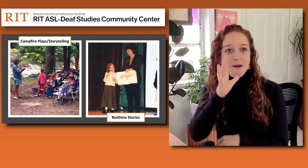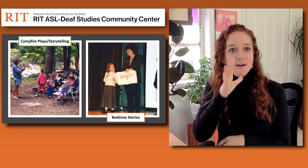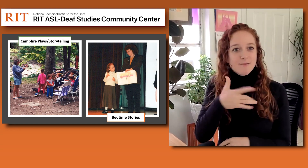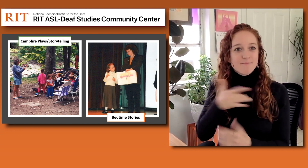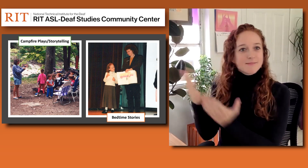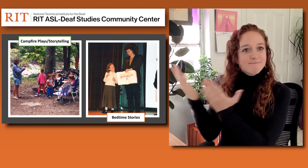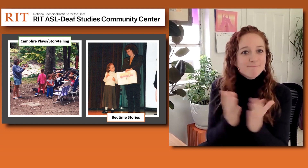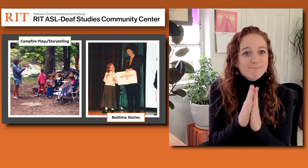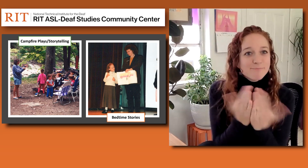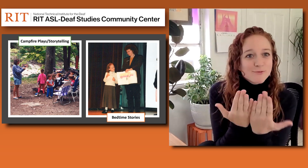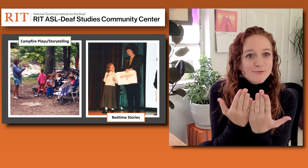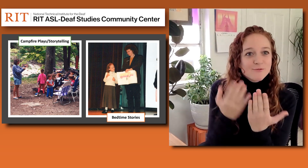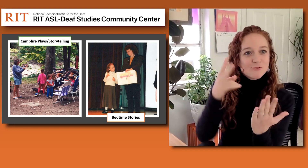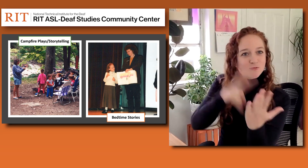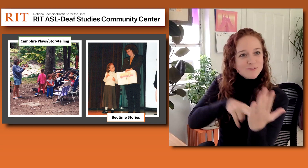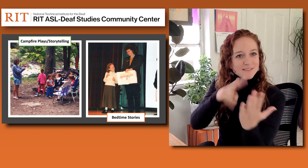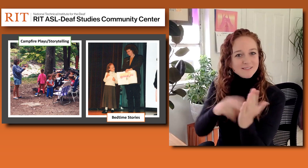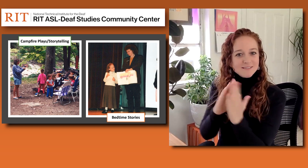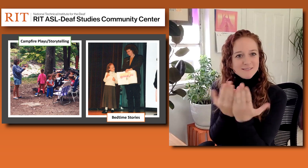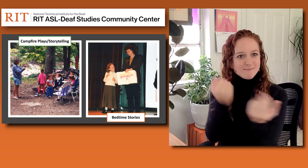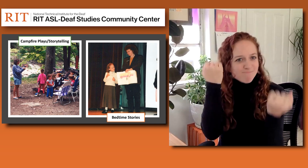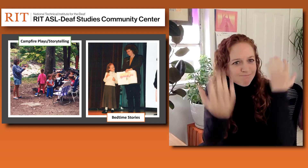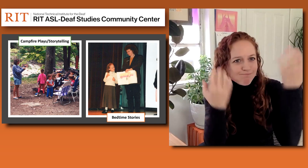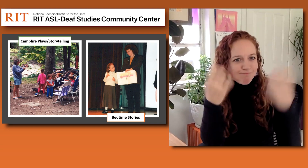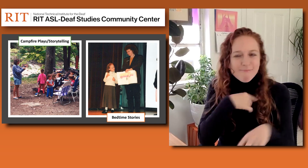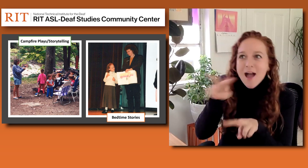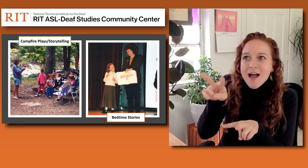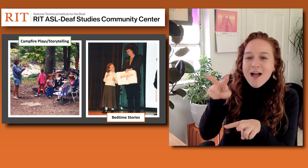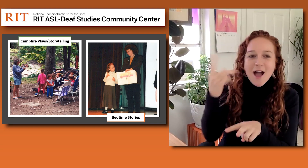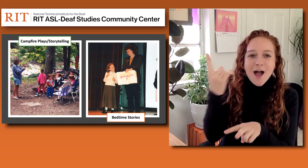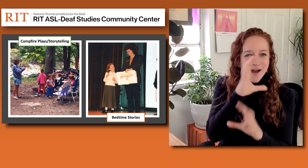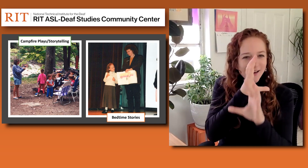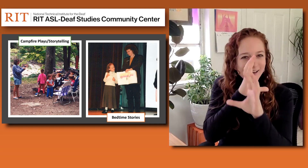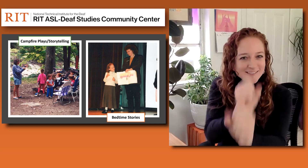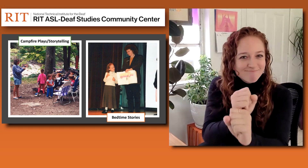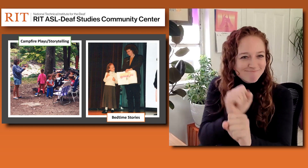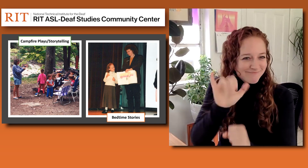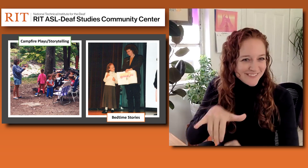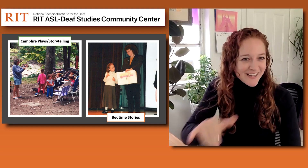At night at home, my mom would have books and read them in ASL,